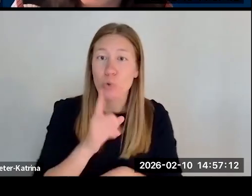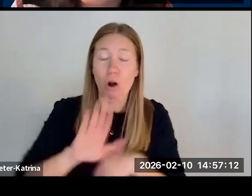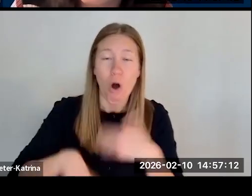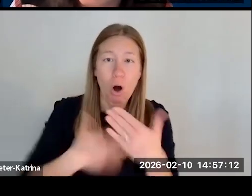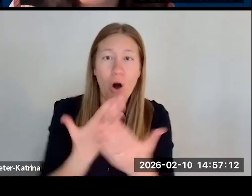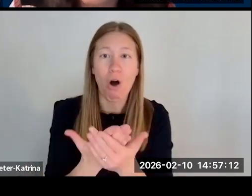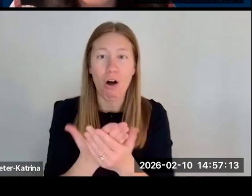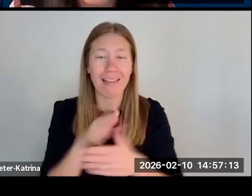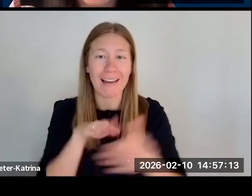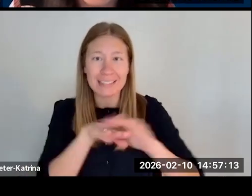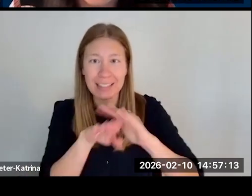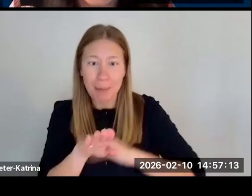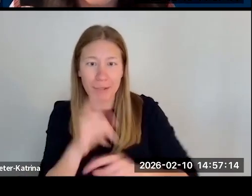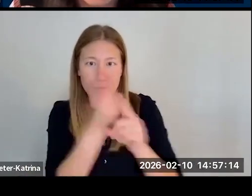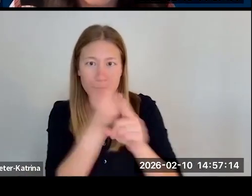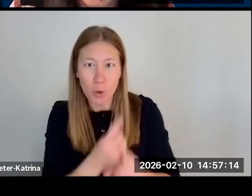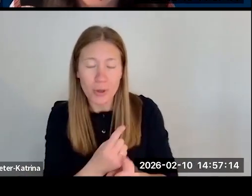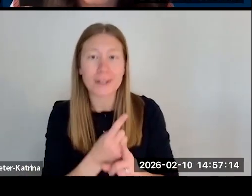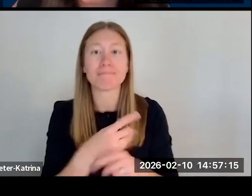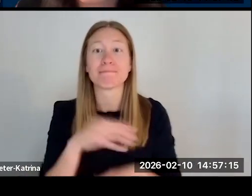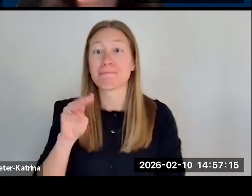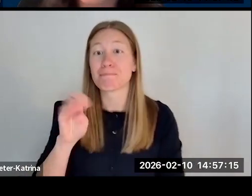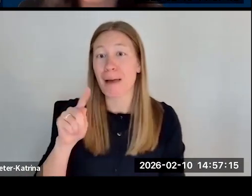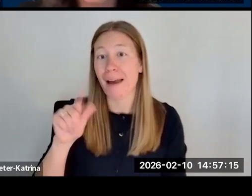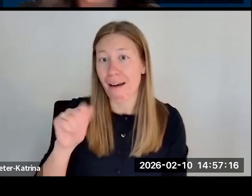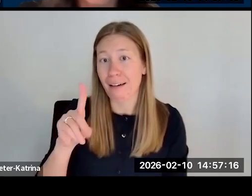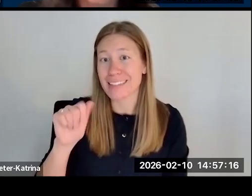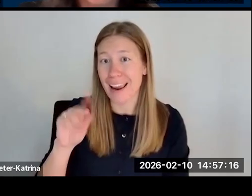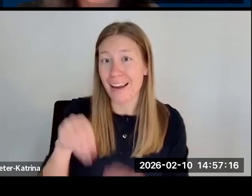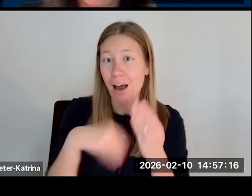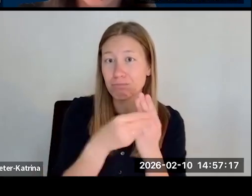formatting, and metadata that you added stays with the document.